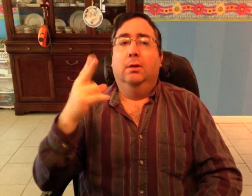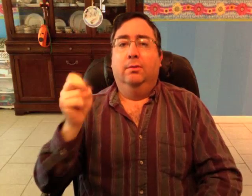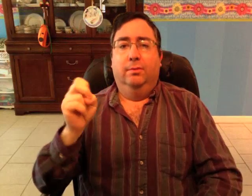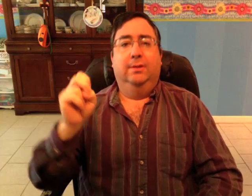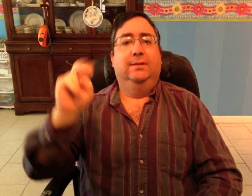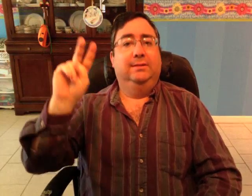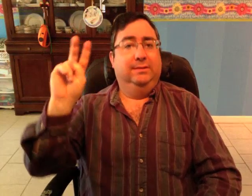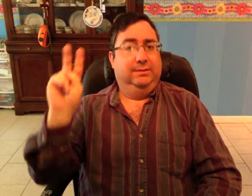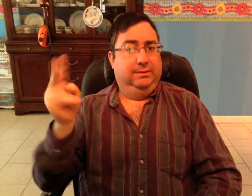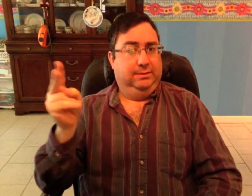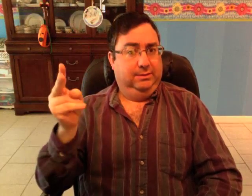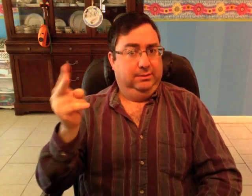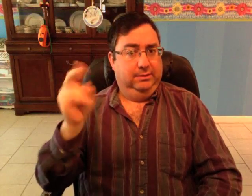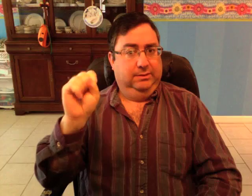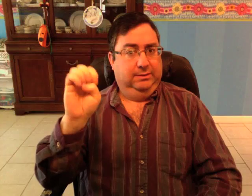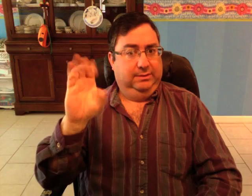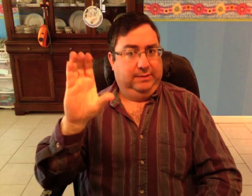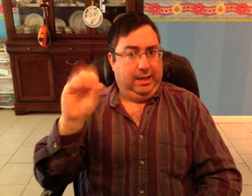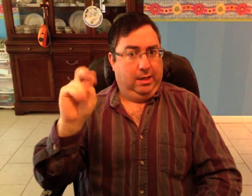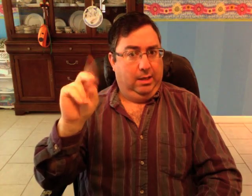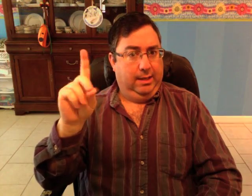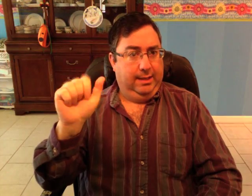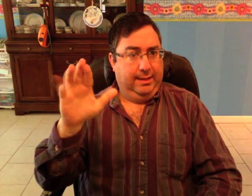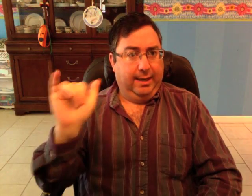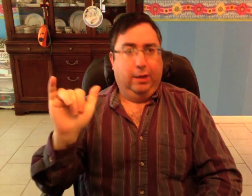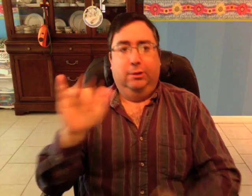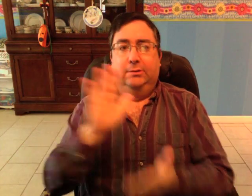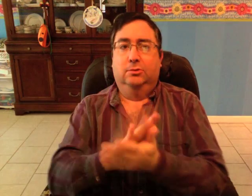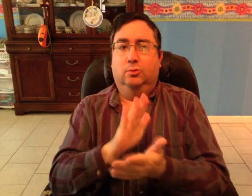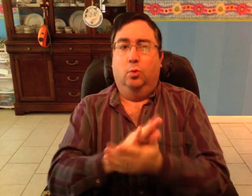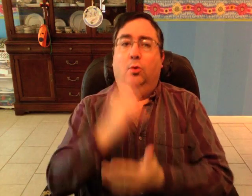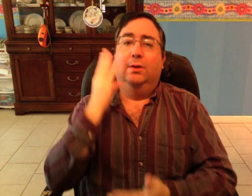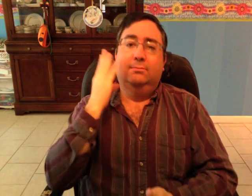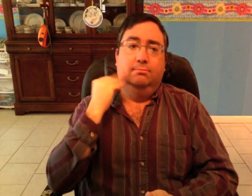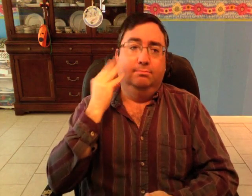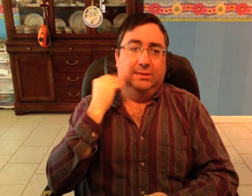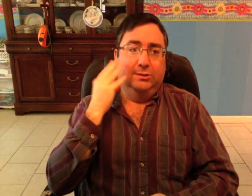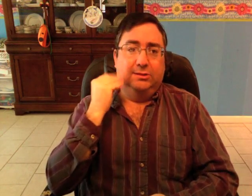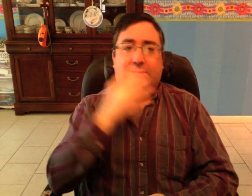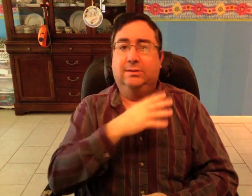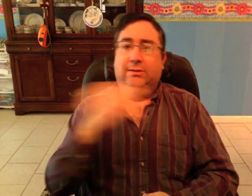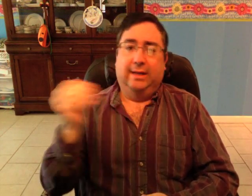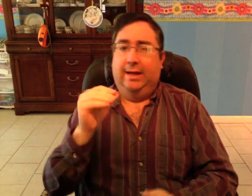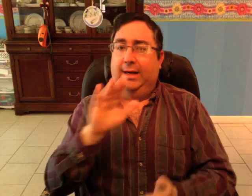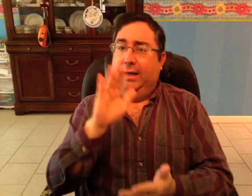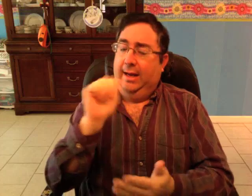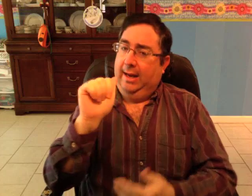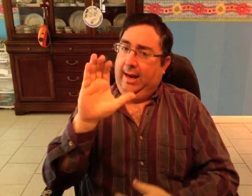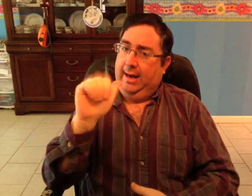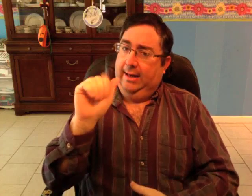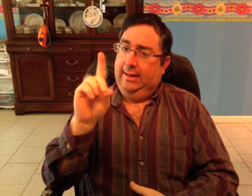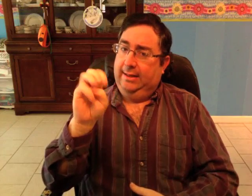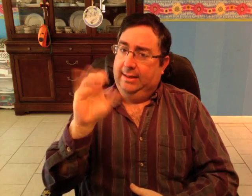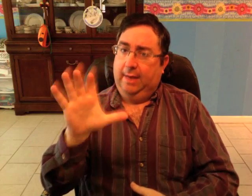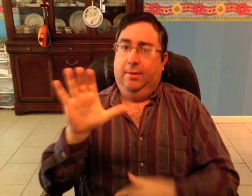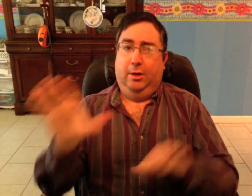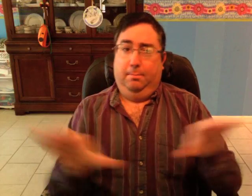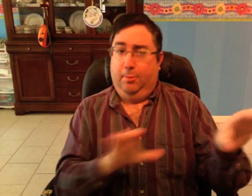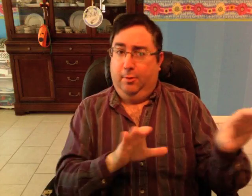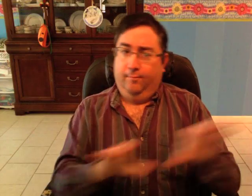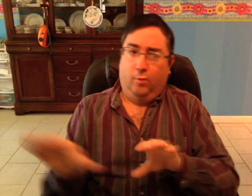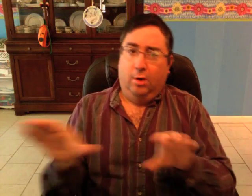"The Secondary School Experiences and Academic Performance